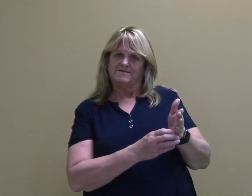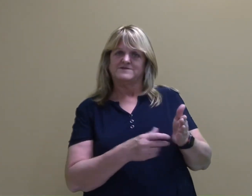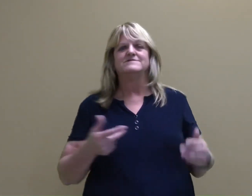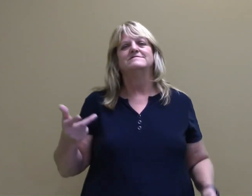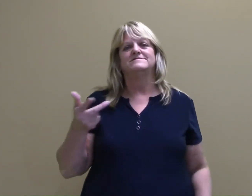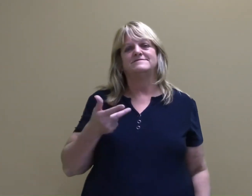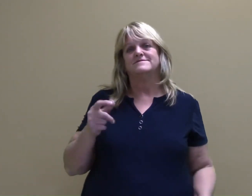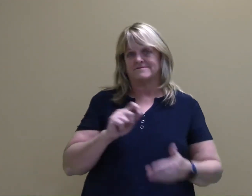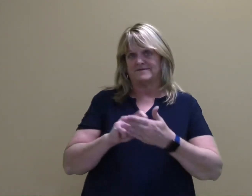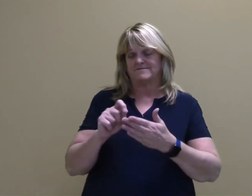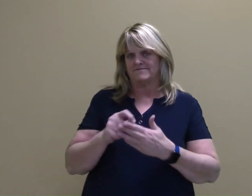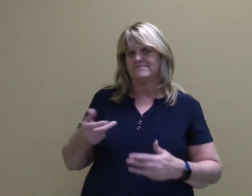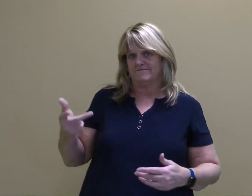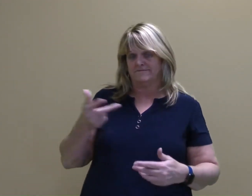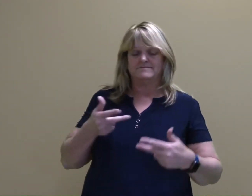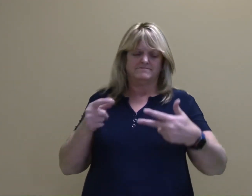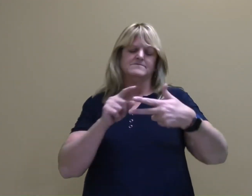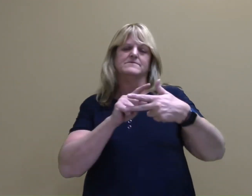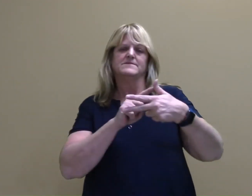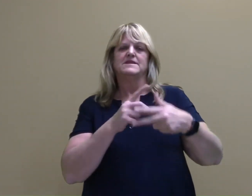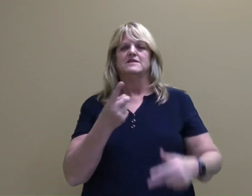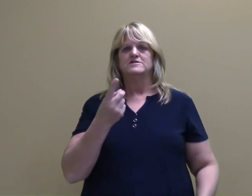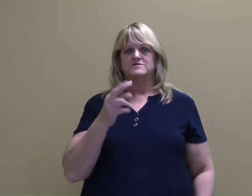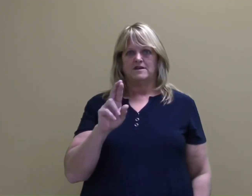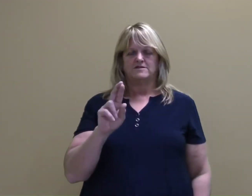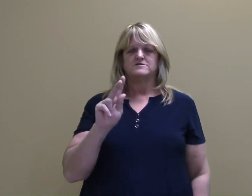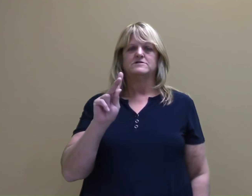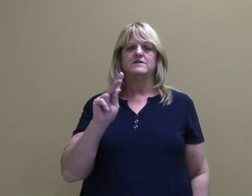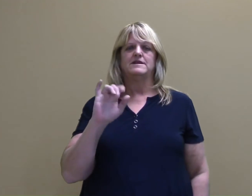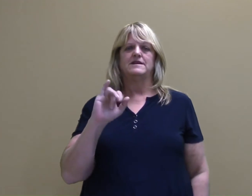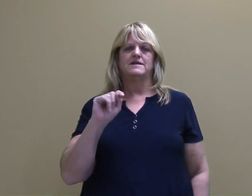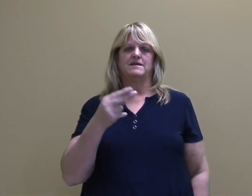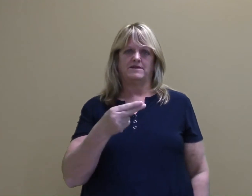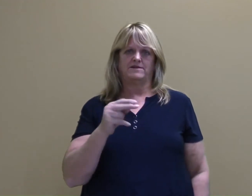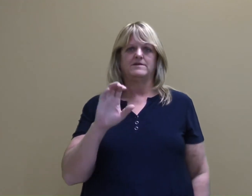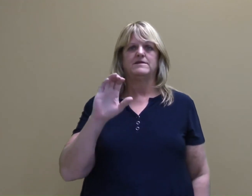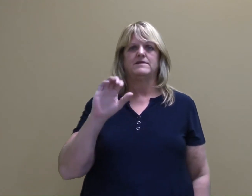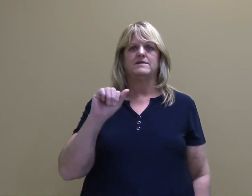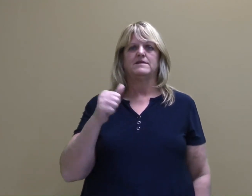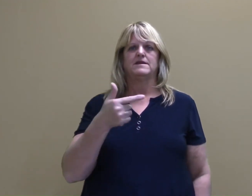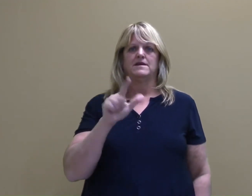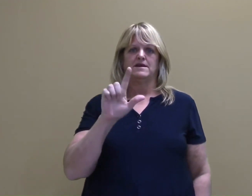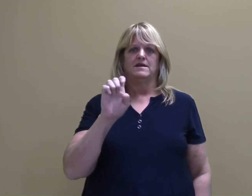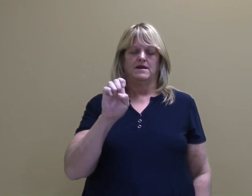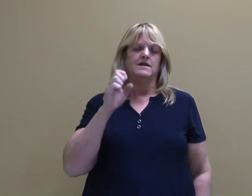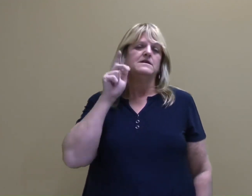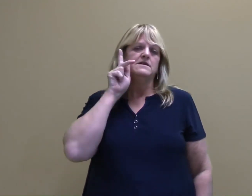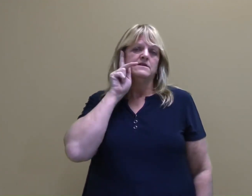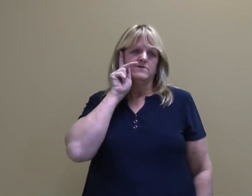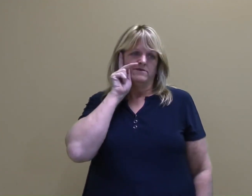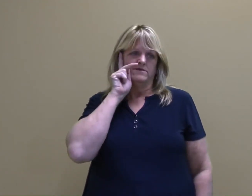Our chapter had three authors: Dr. Keith Cagle,